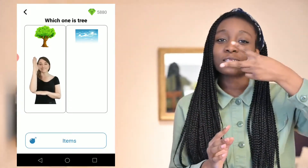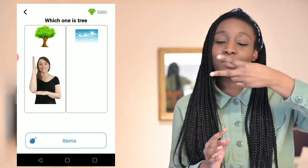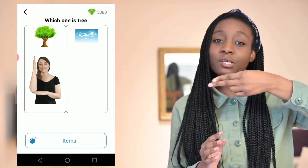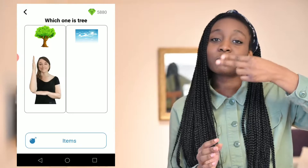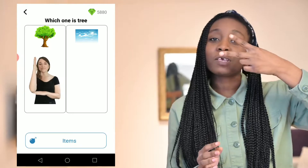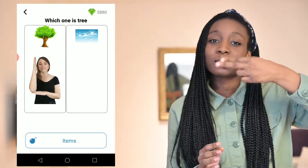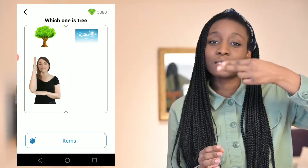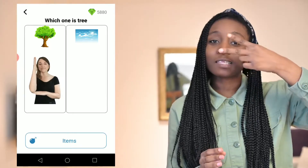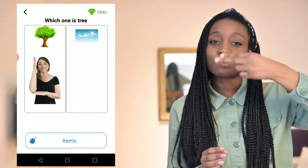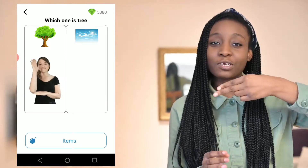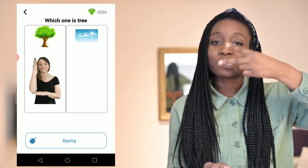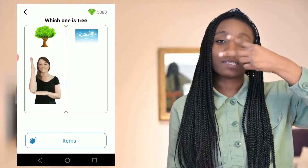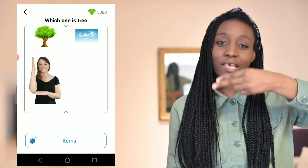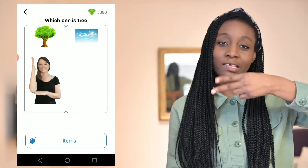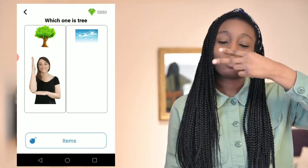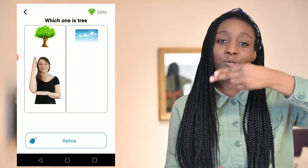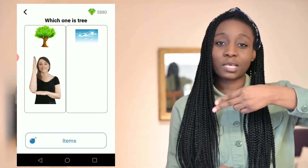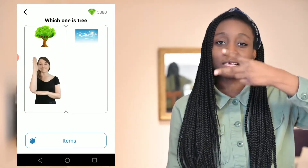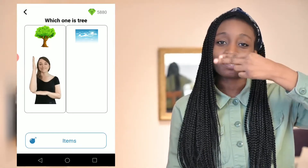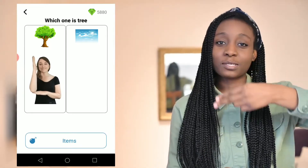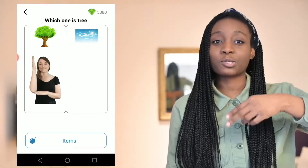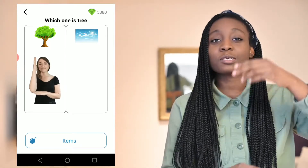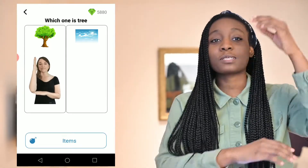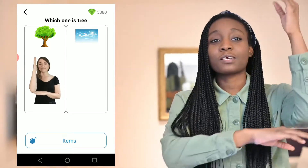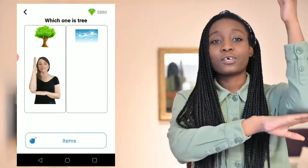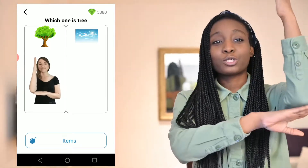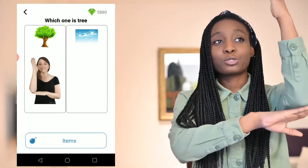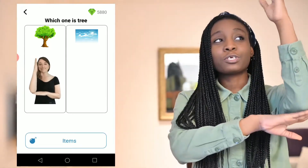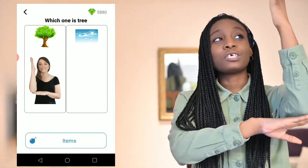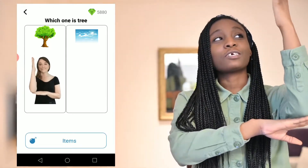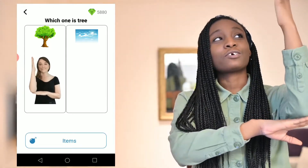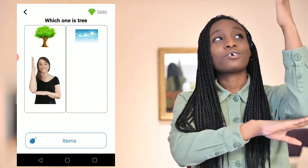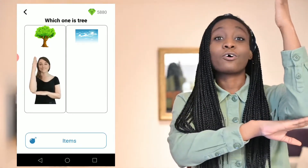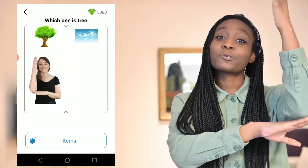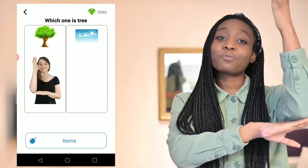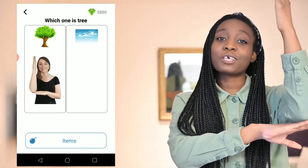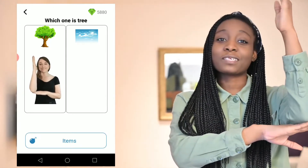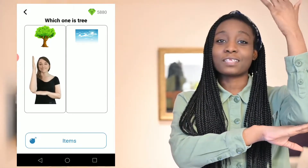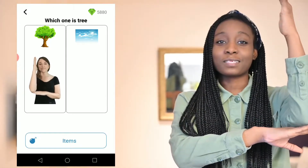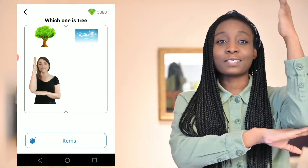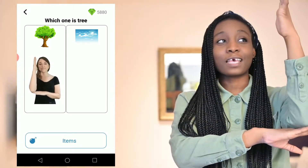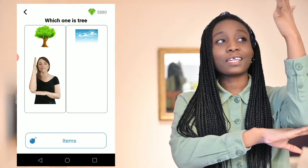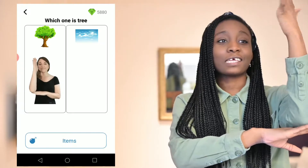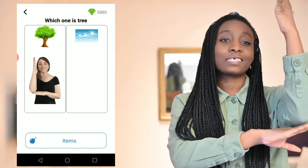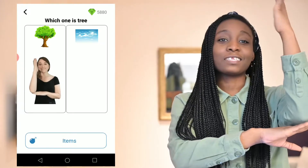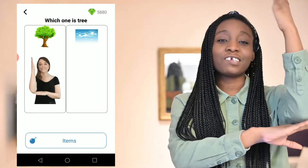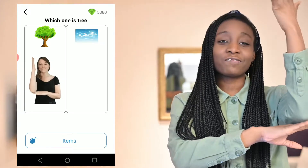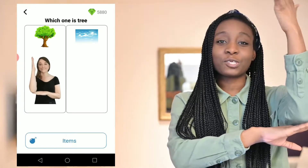scissors makes sense because like it looks like a pair of scissors. Tree also makes sense this is kind of like the leaves